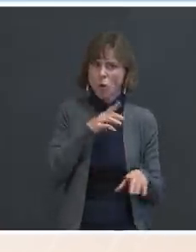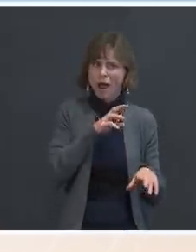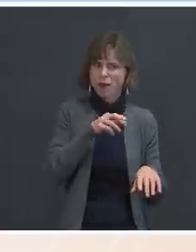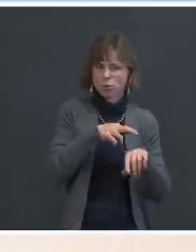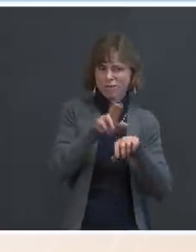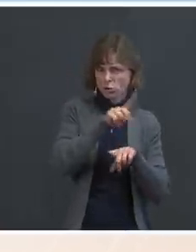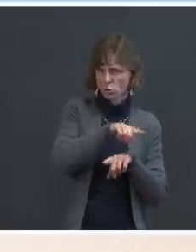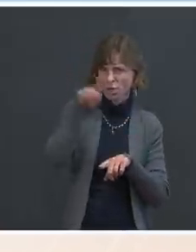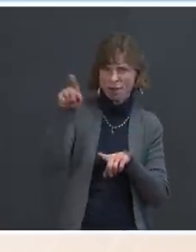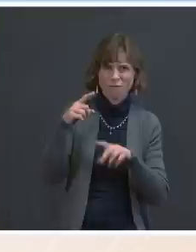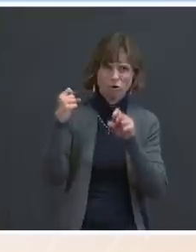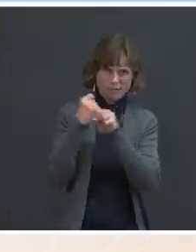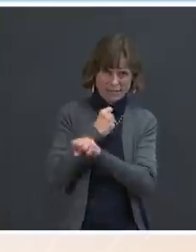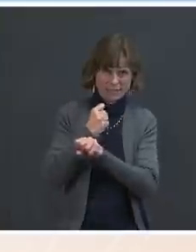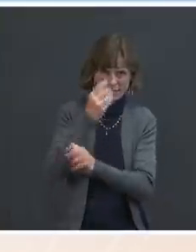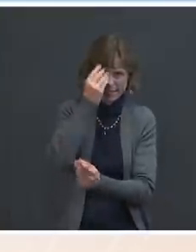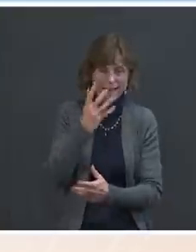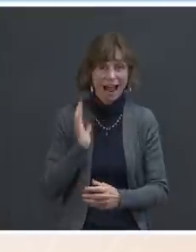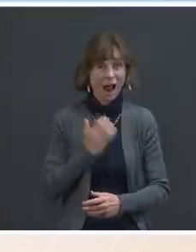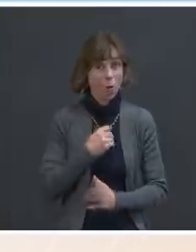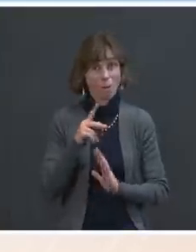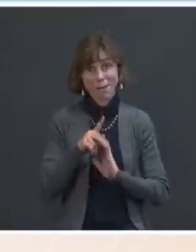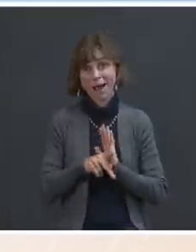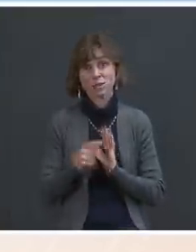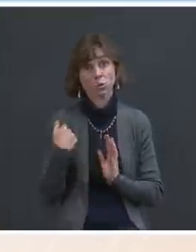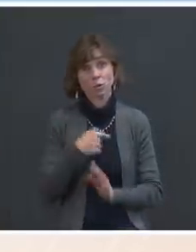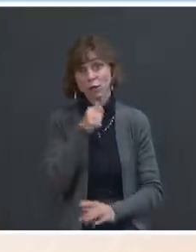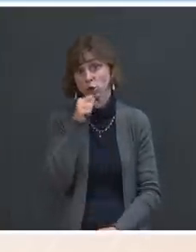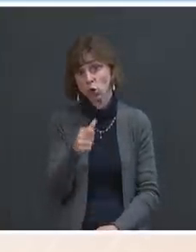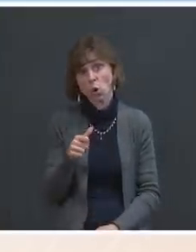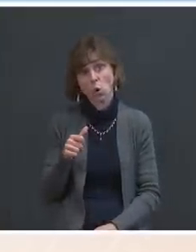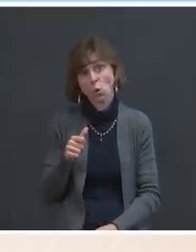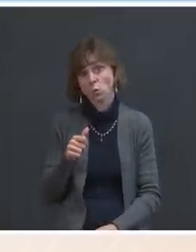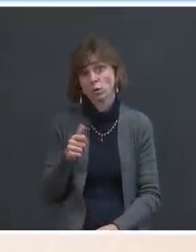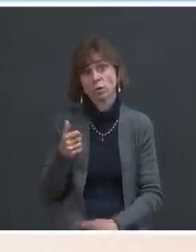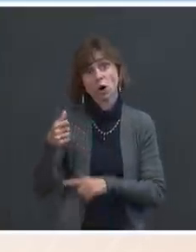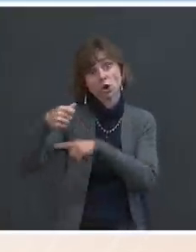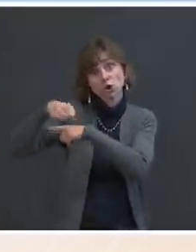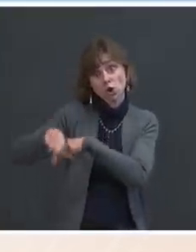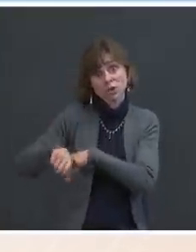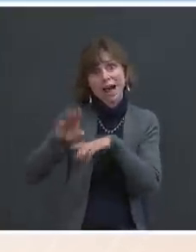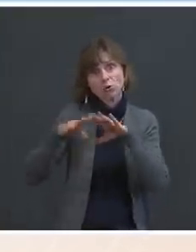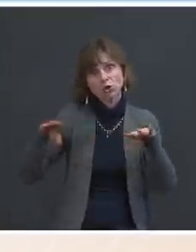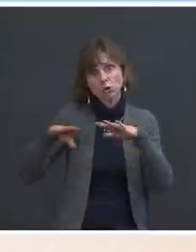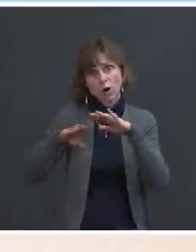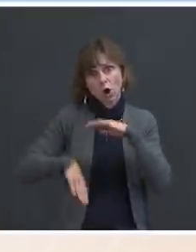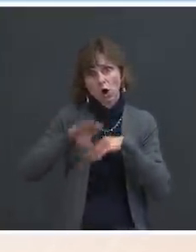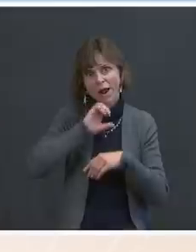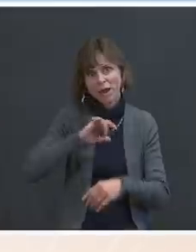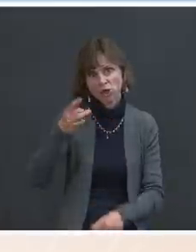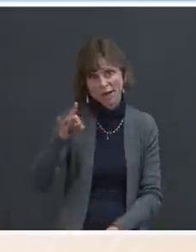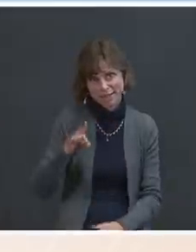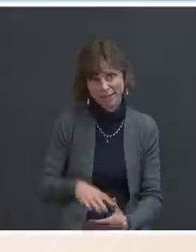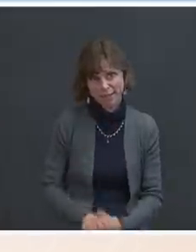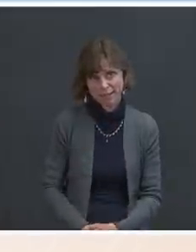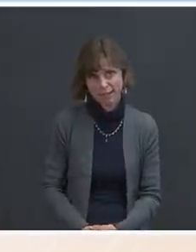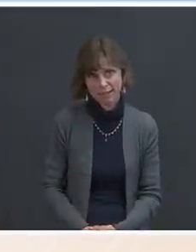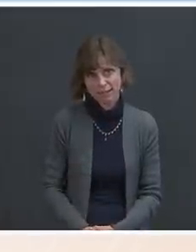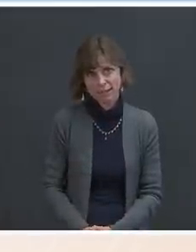Our policy is that we don't turn children, under 18, away at the border. And, of course, as you know, though, even if --